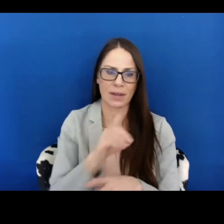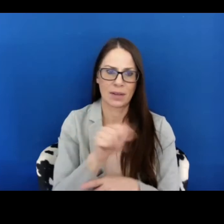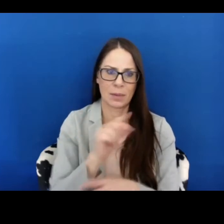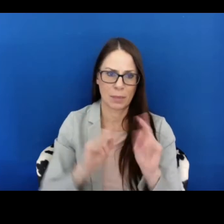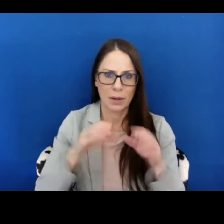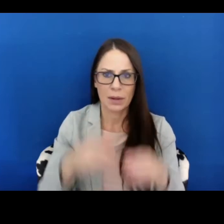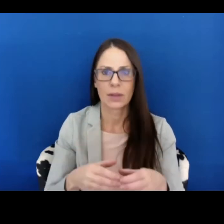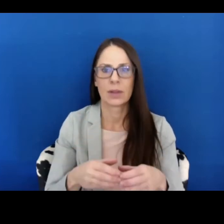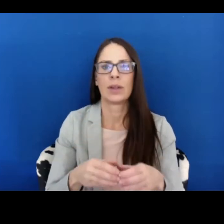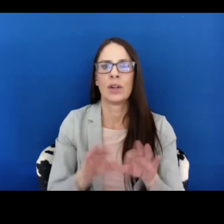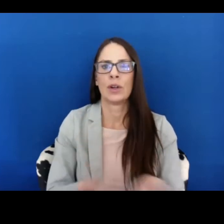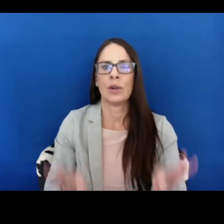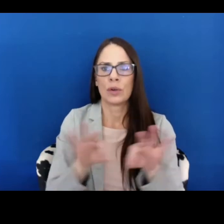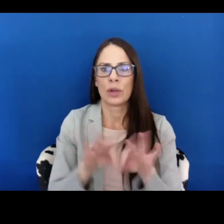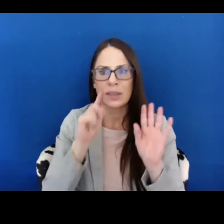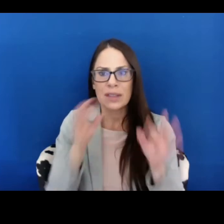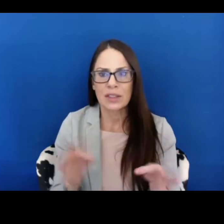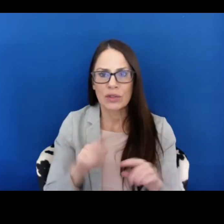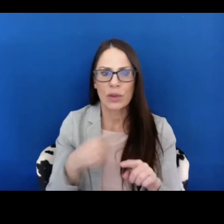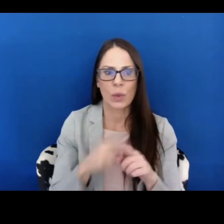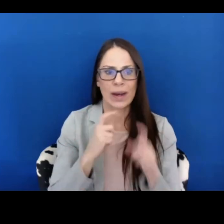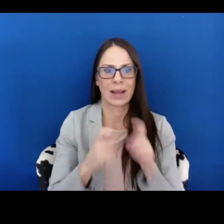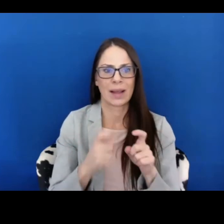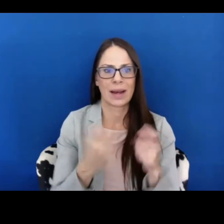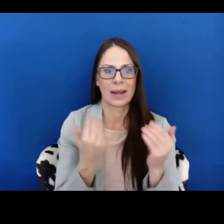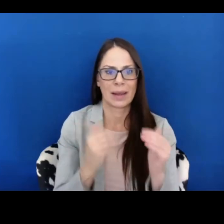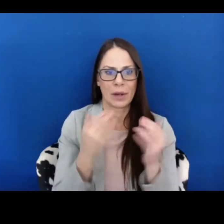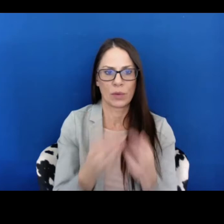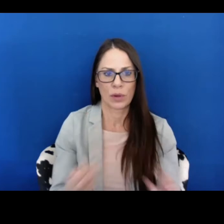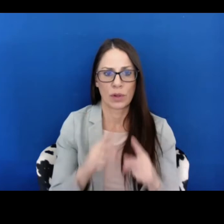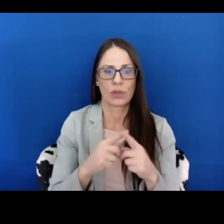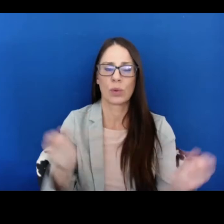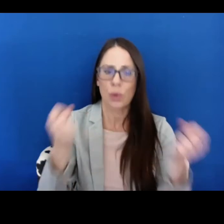decisions when allocating limited resources to overwhelming numbers of patients, each